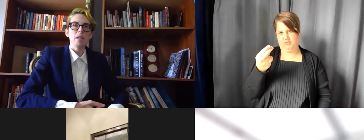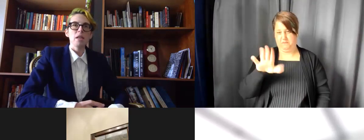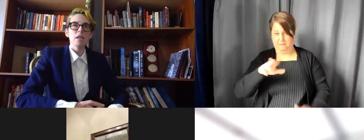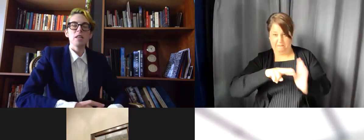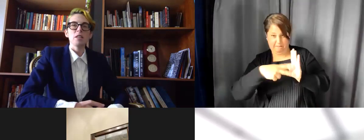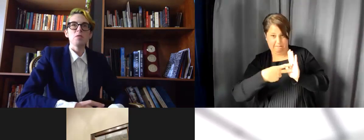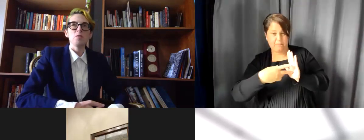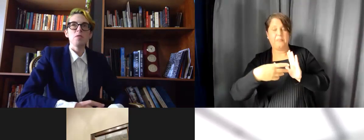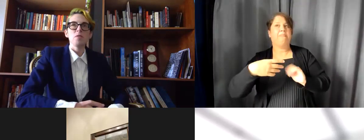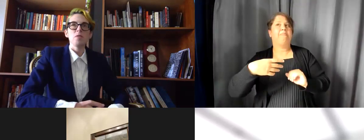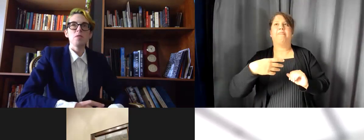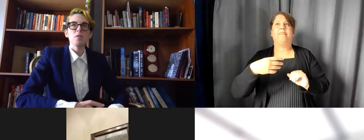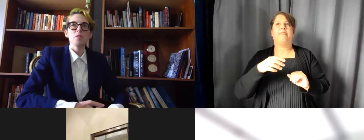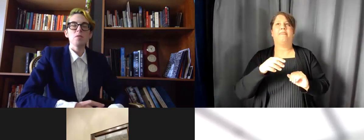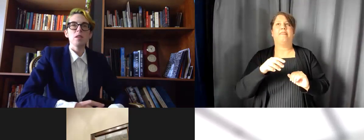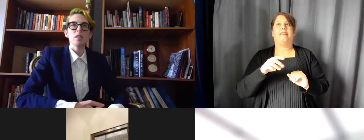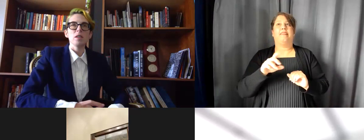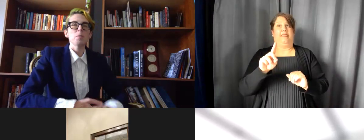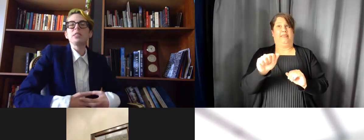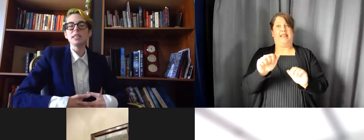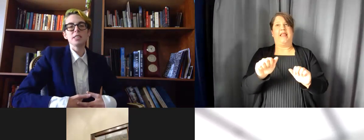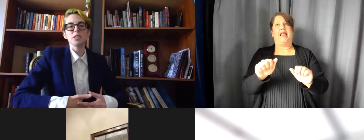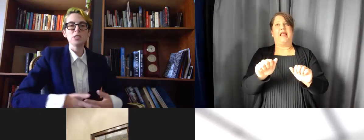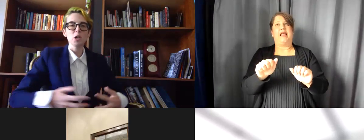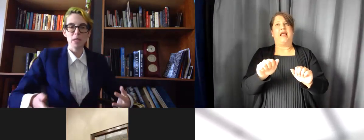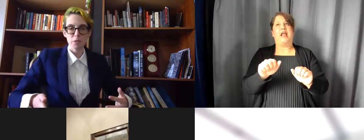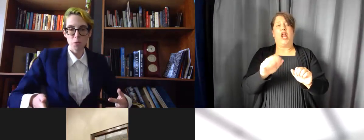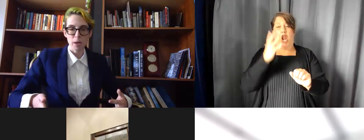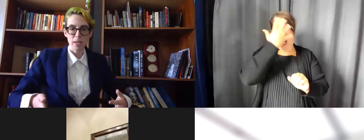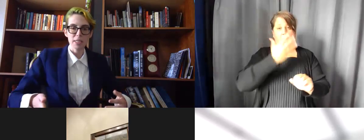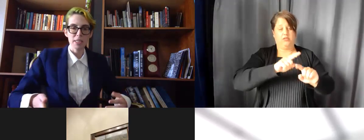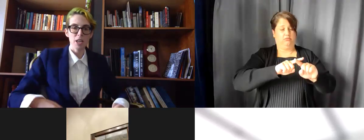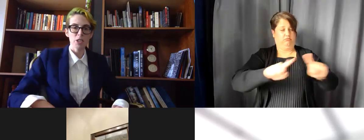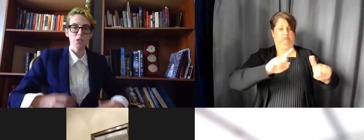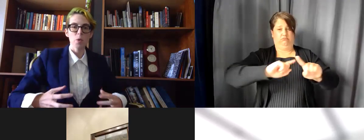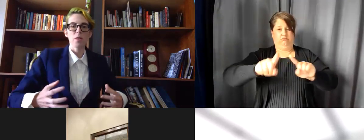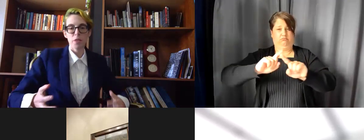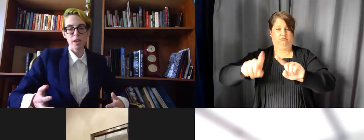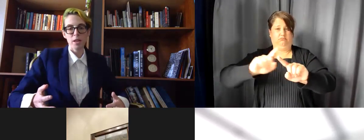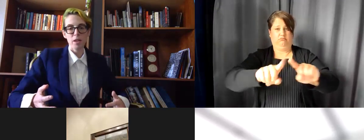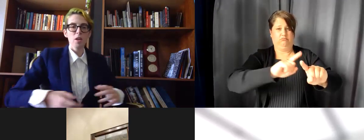Farrah Garland: it. Can. Farrah Garland: It presents in so many different ways. It's not just one thing.